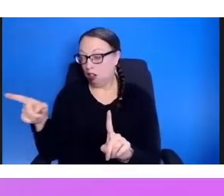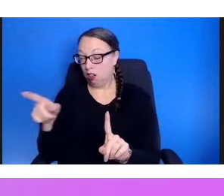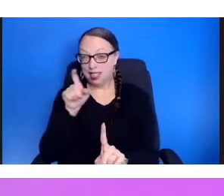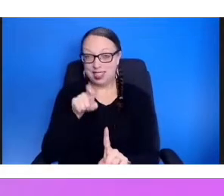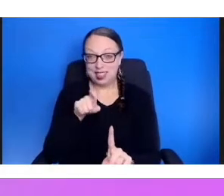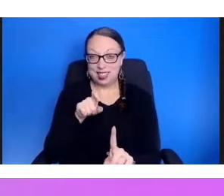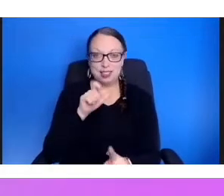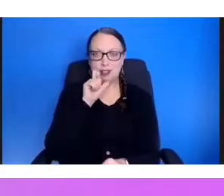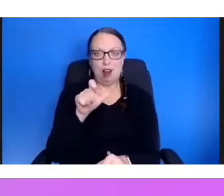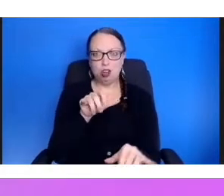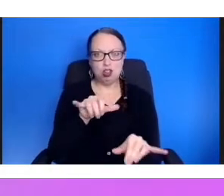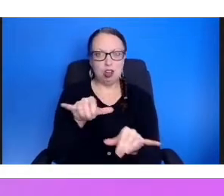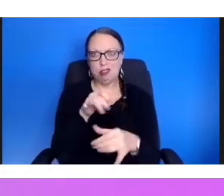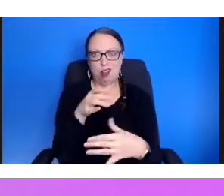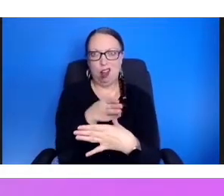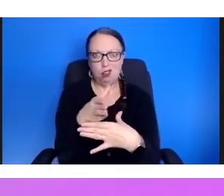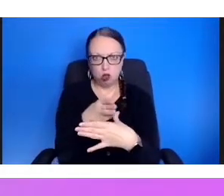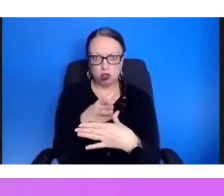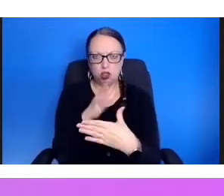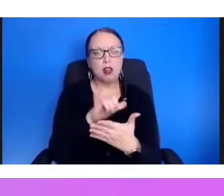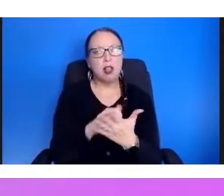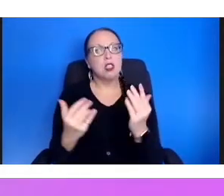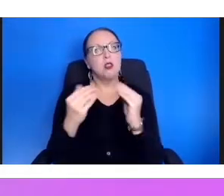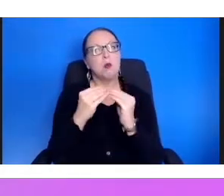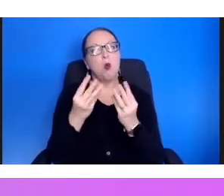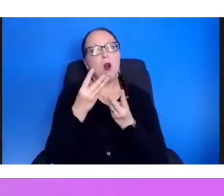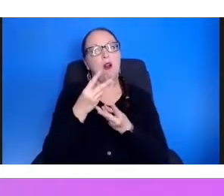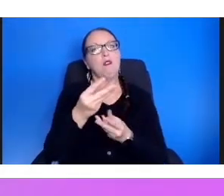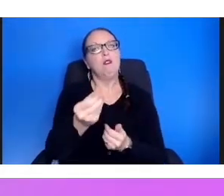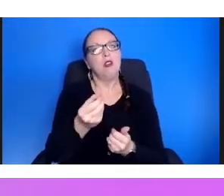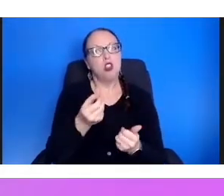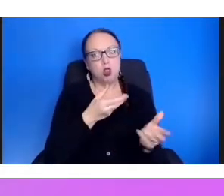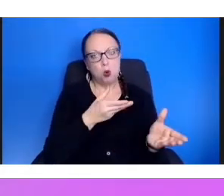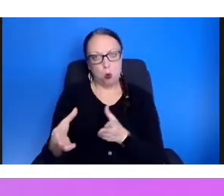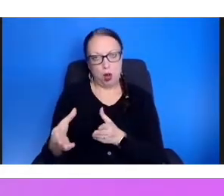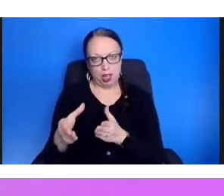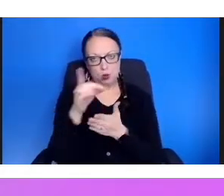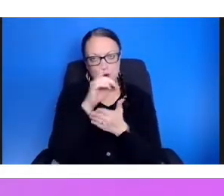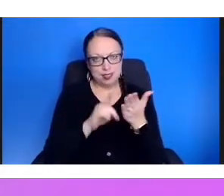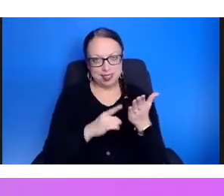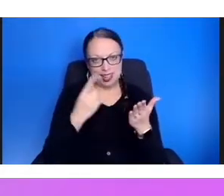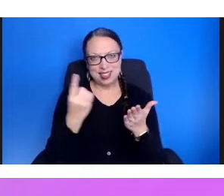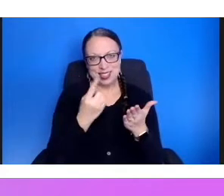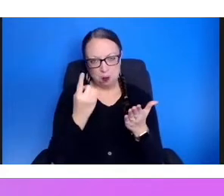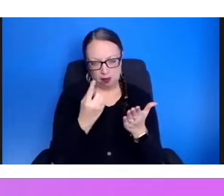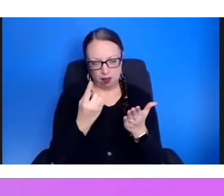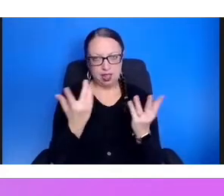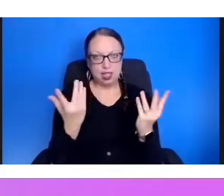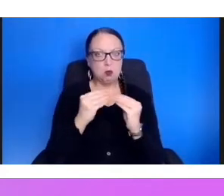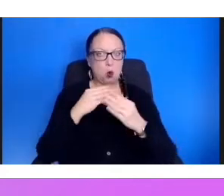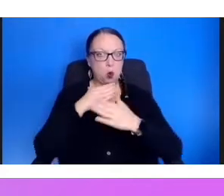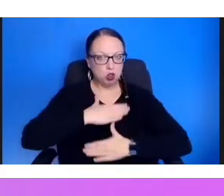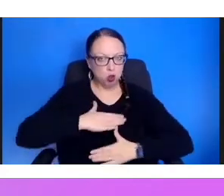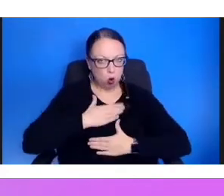a much more efficient way to design something that is more delightful to more people in more context from the very start.